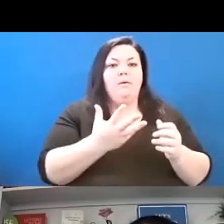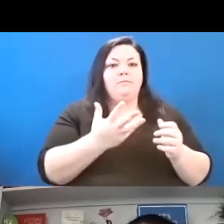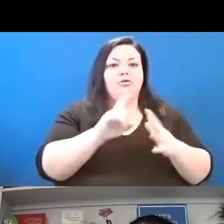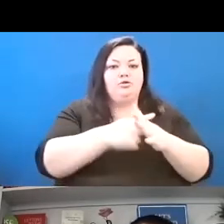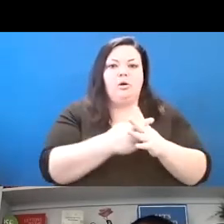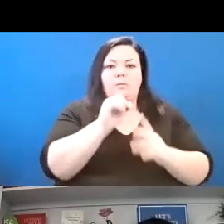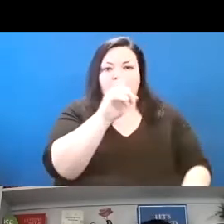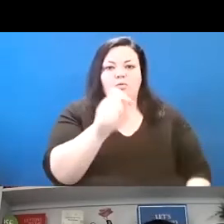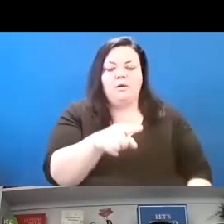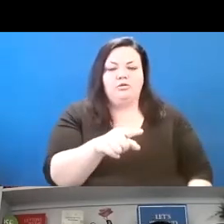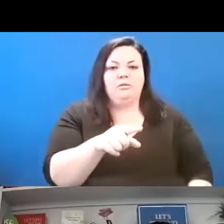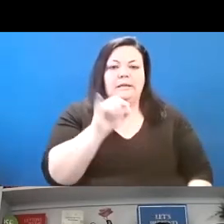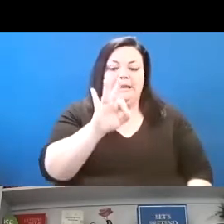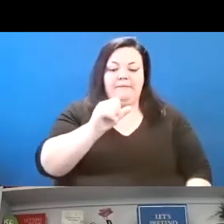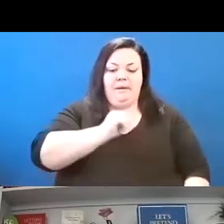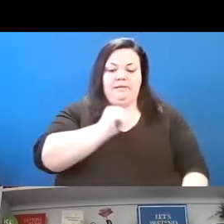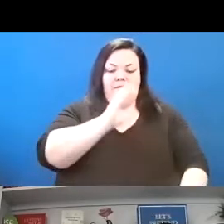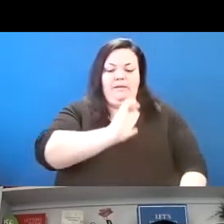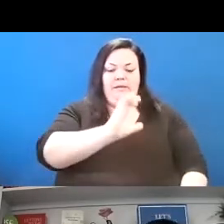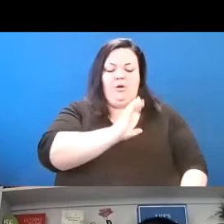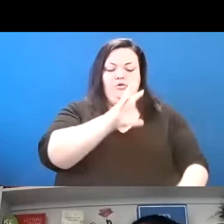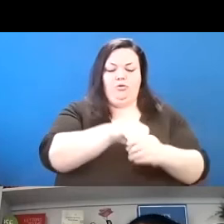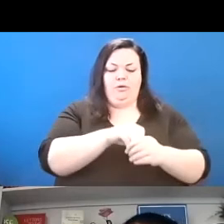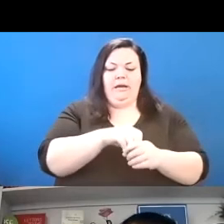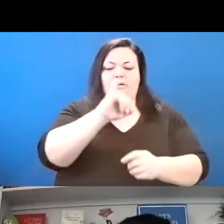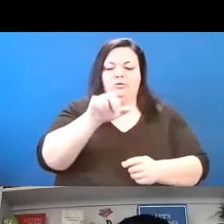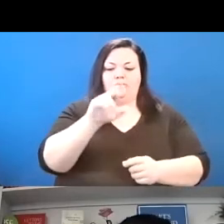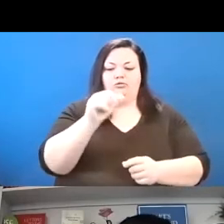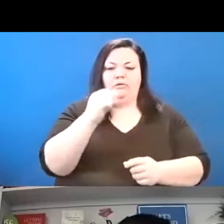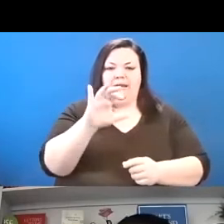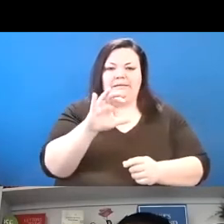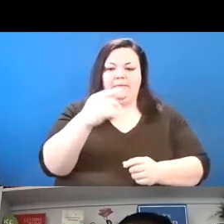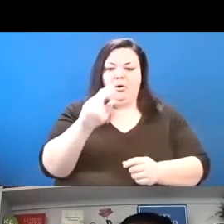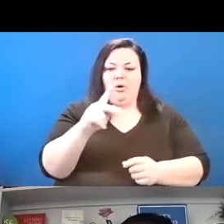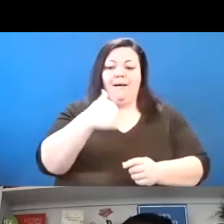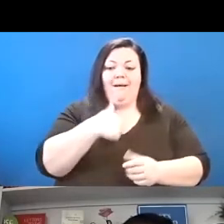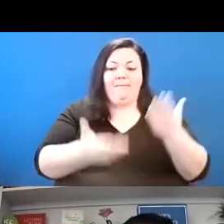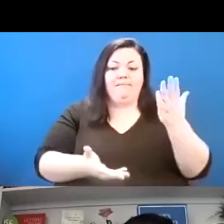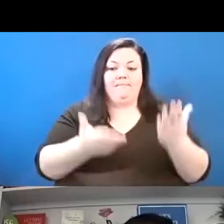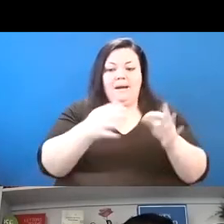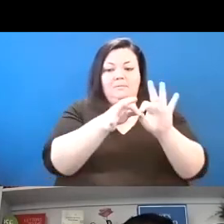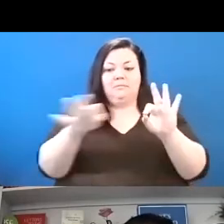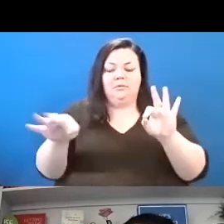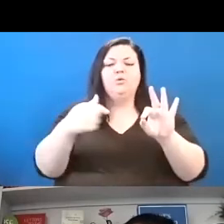if i were a character in jurassic park i might so we do see a lot of self in insertion and drastic